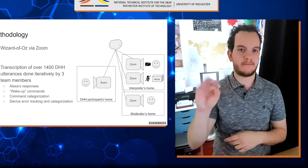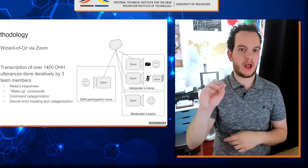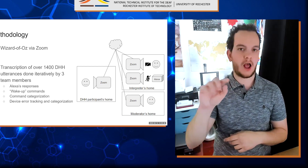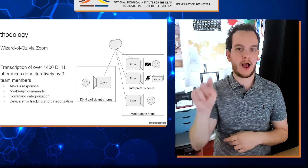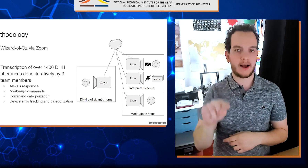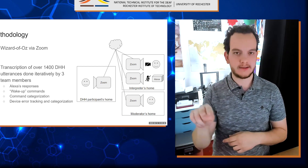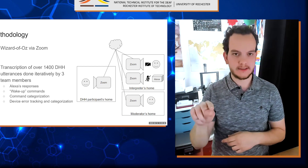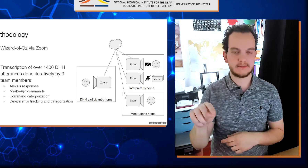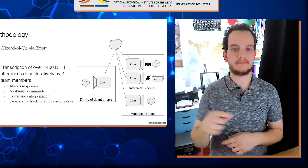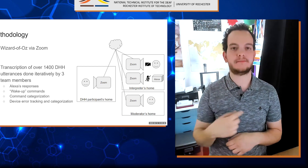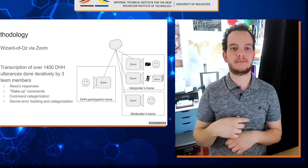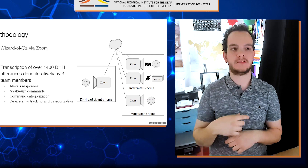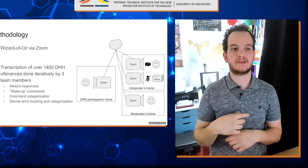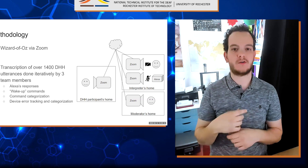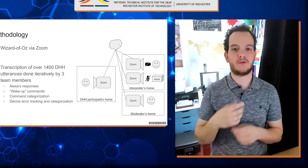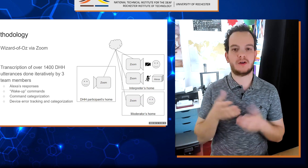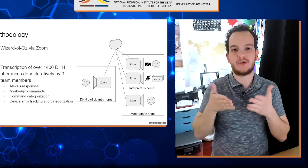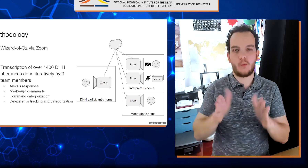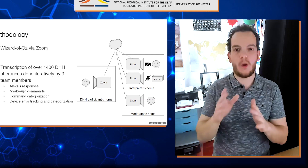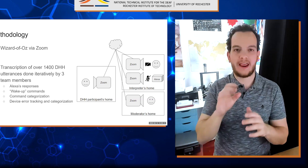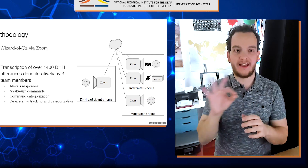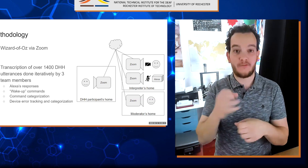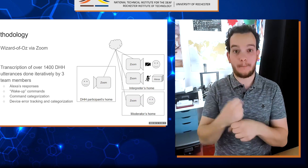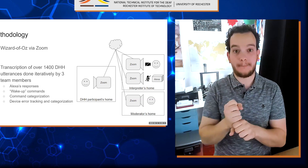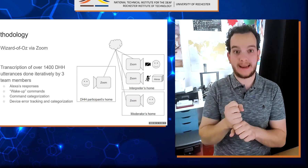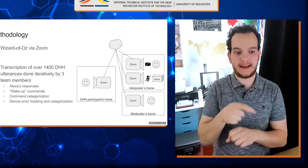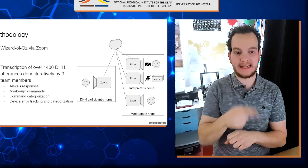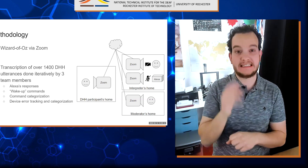My experiment is called Wizard-of-Oz.